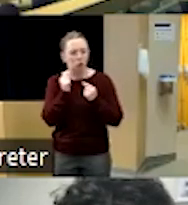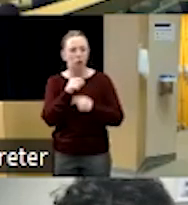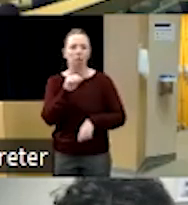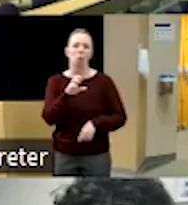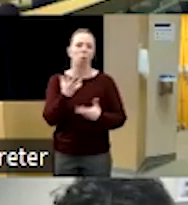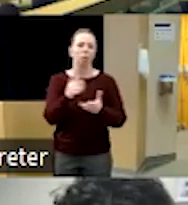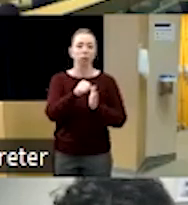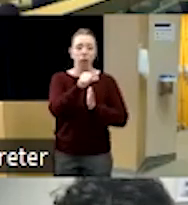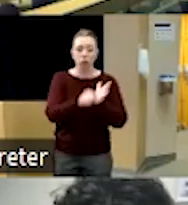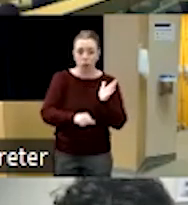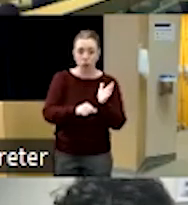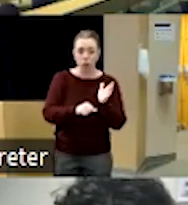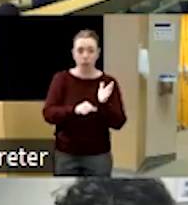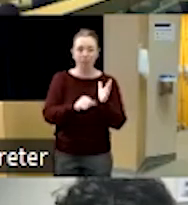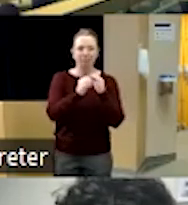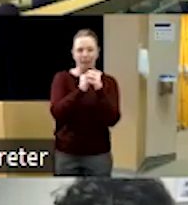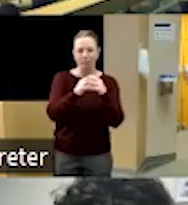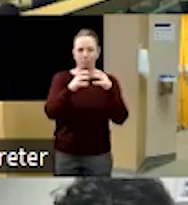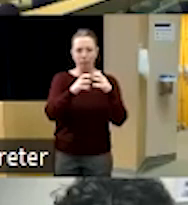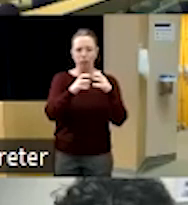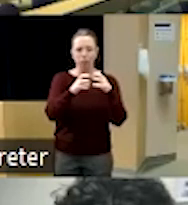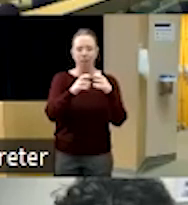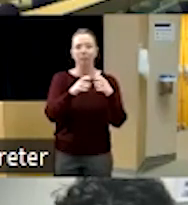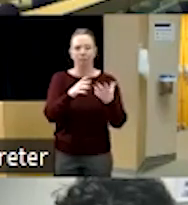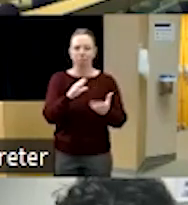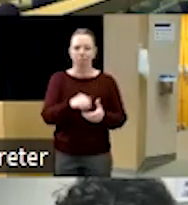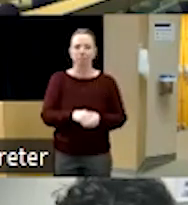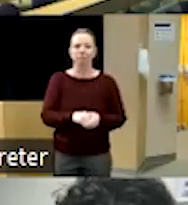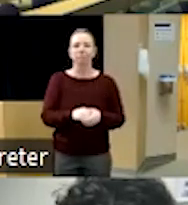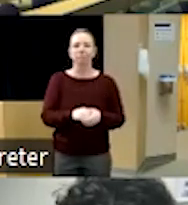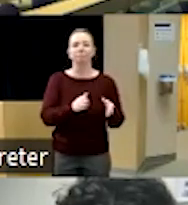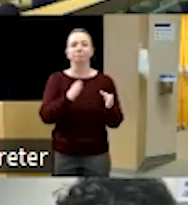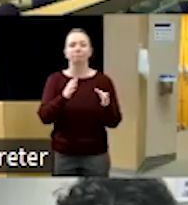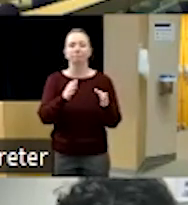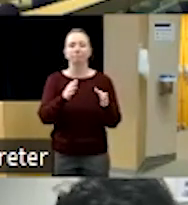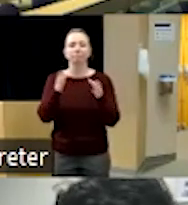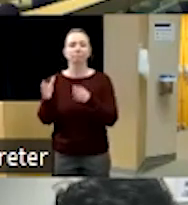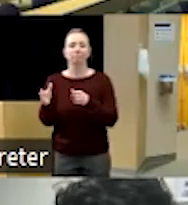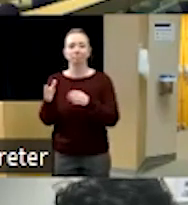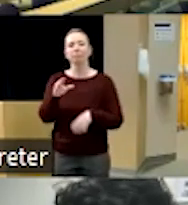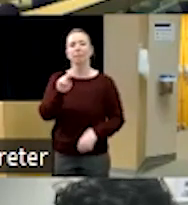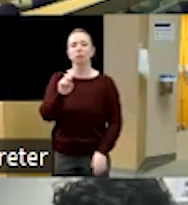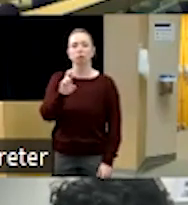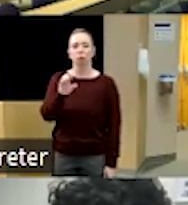surgery there's inflammation and this actually hurts and the two here neuropathic pain and no